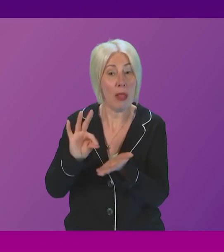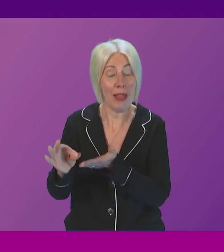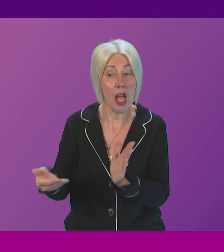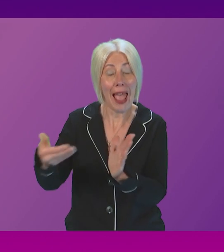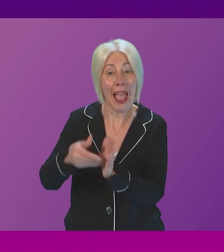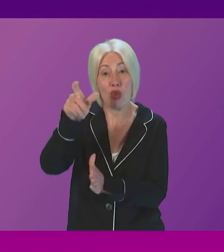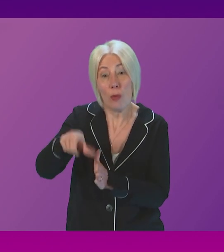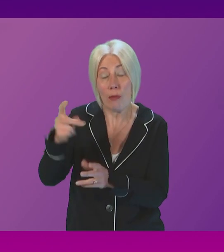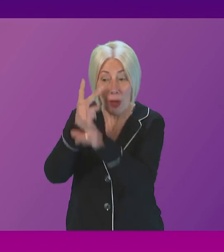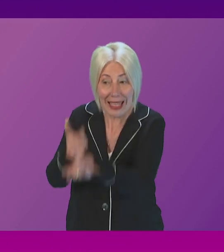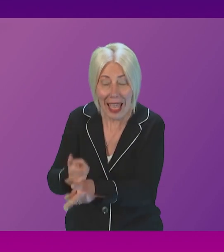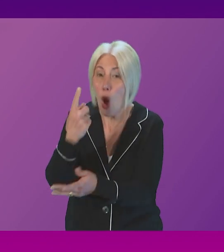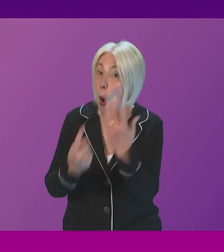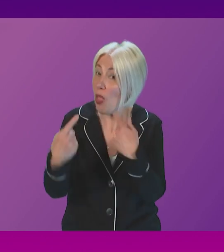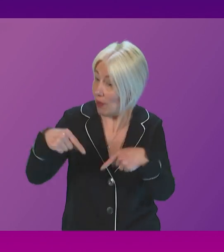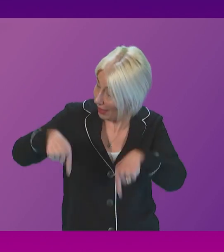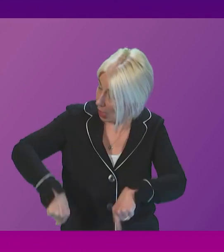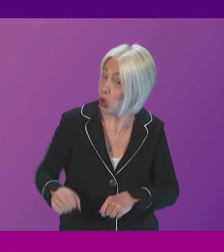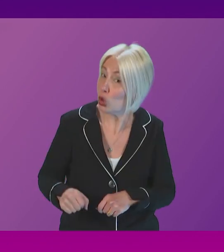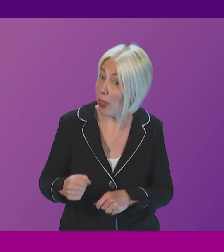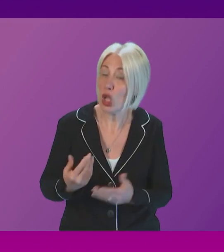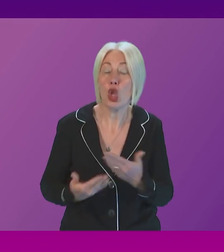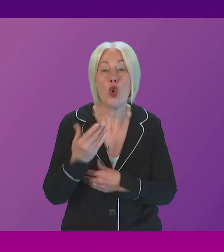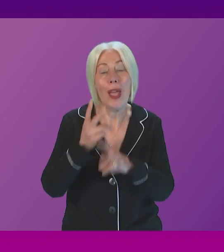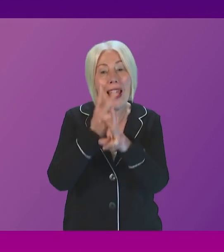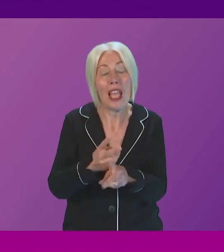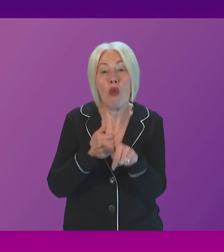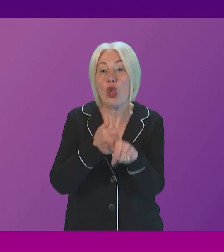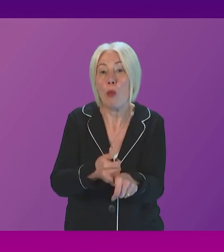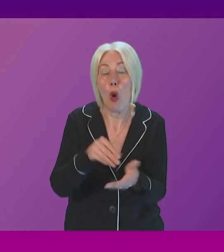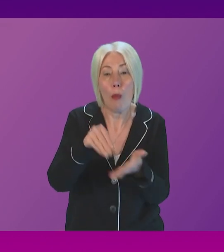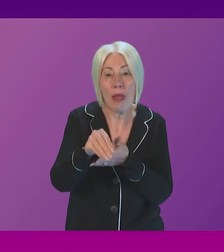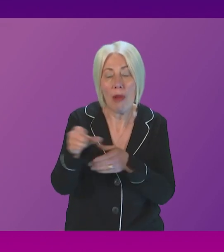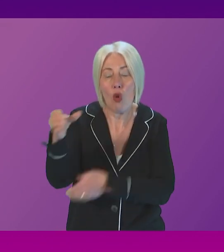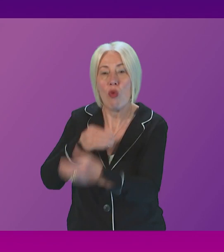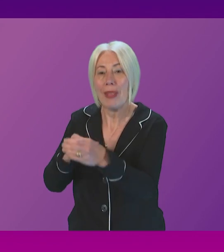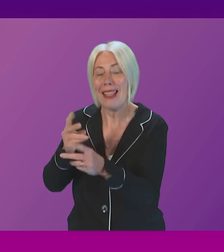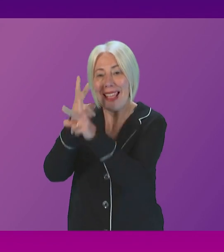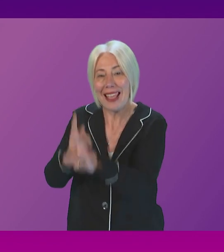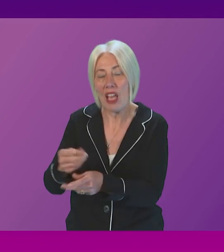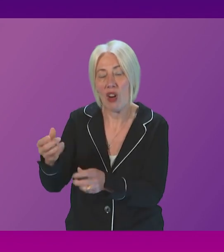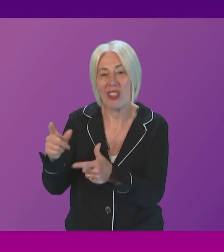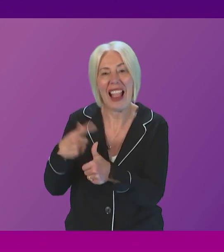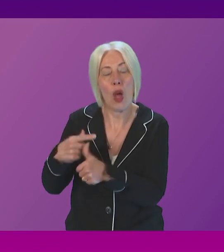and is only available in Scotland, and our new carers support payment, which will replace carers allowance, will begin roll-out at the end of this year.